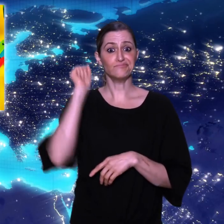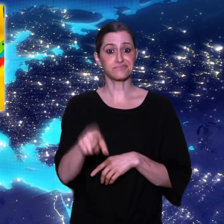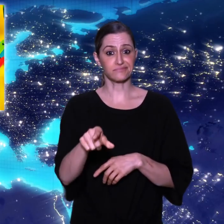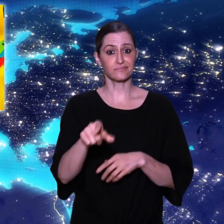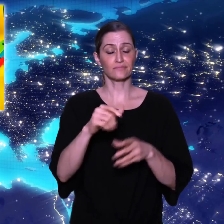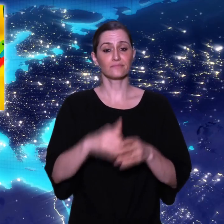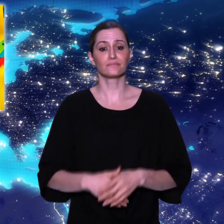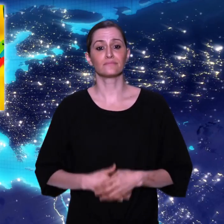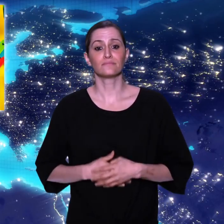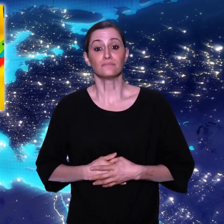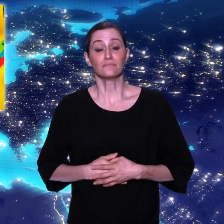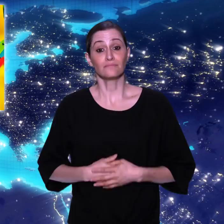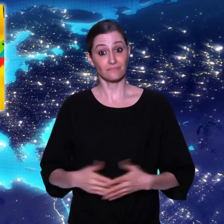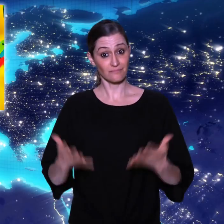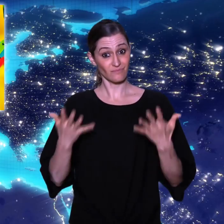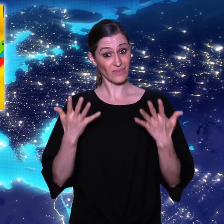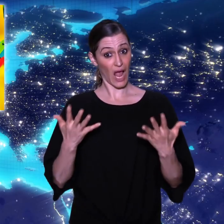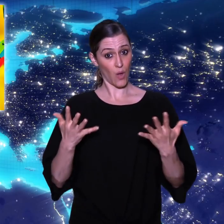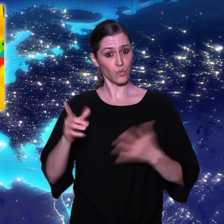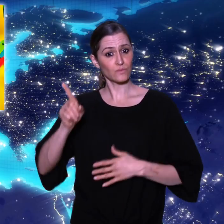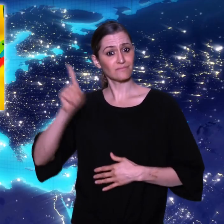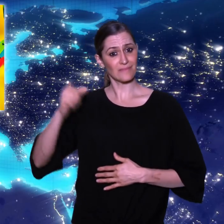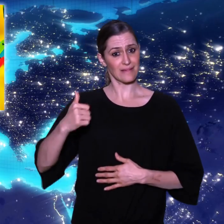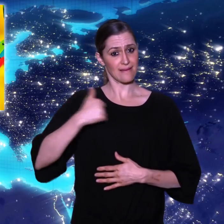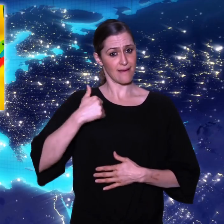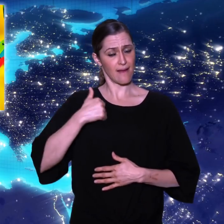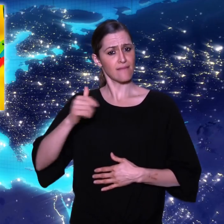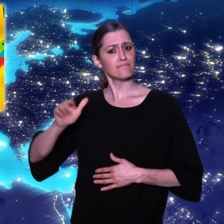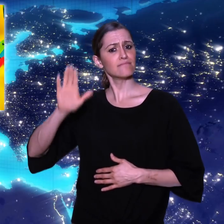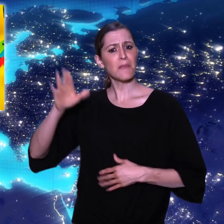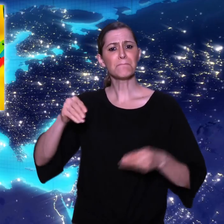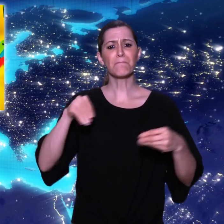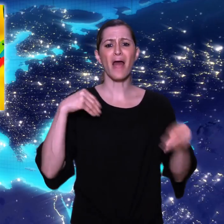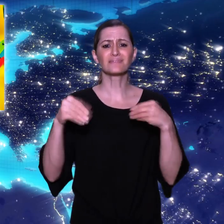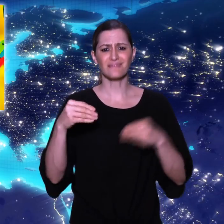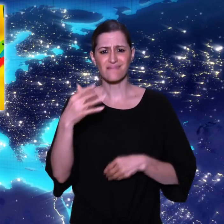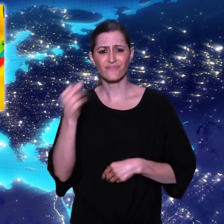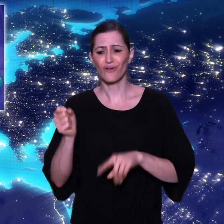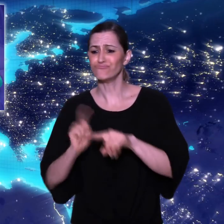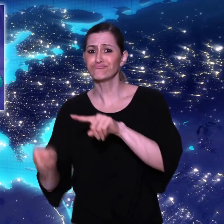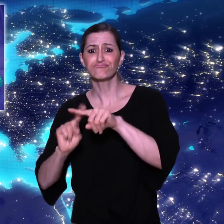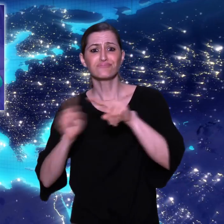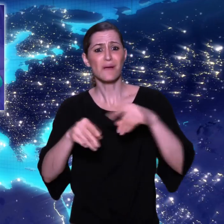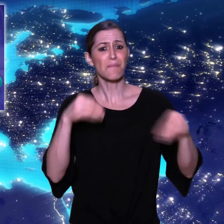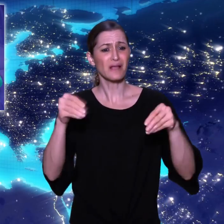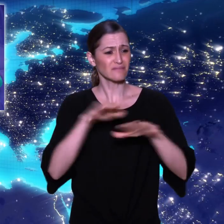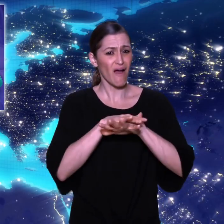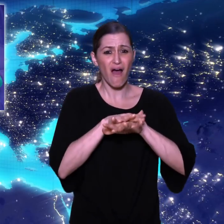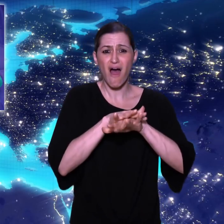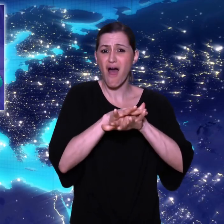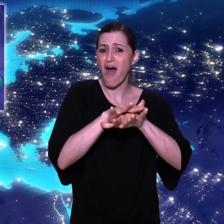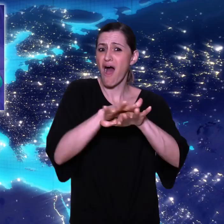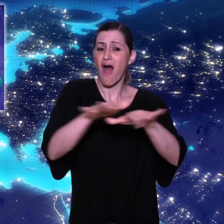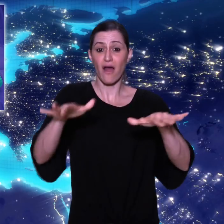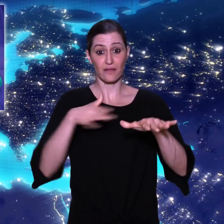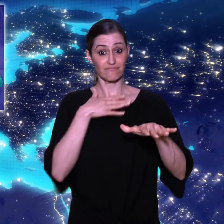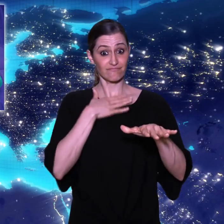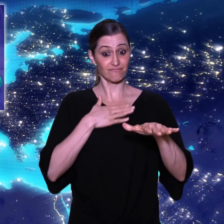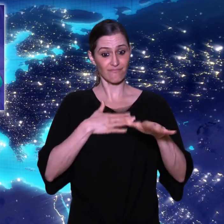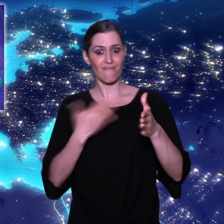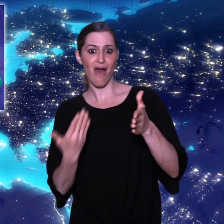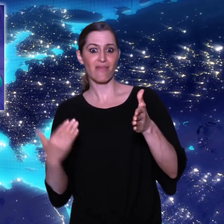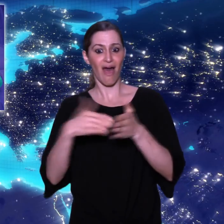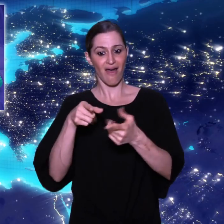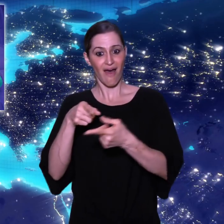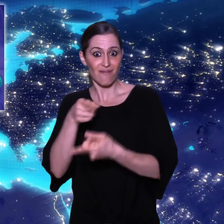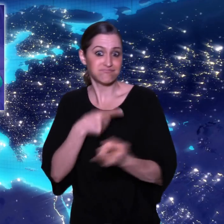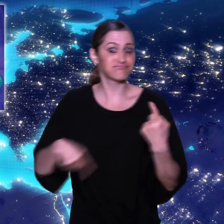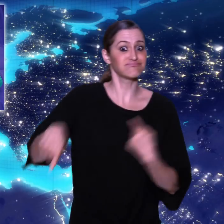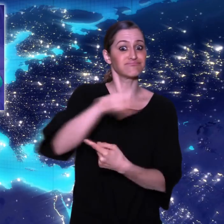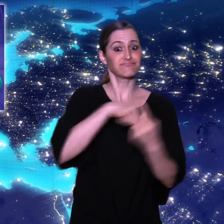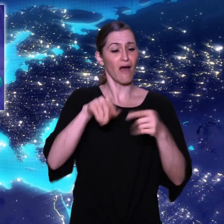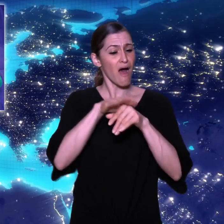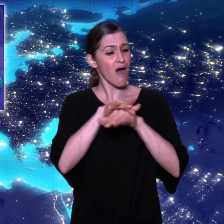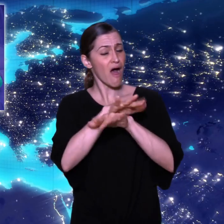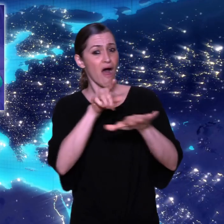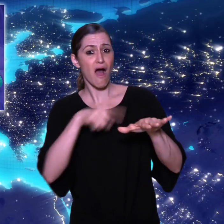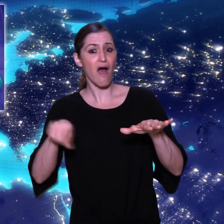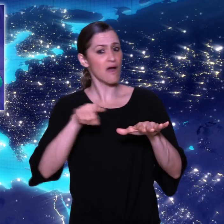Currently, less than ten percent of plastics are